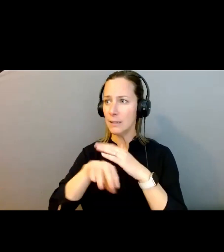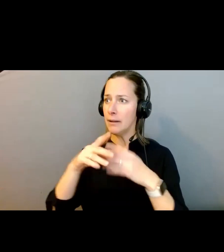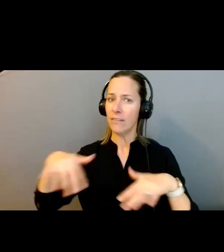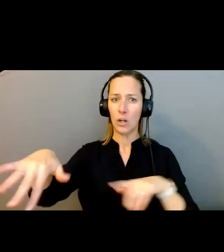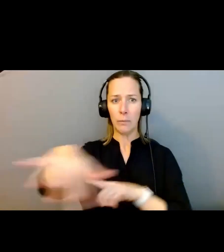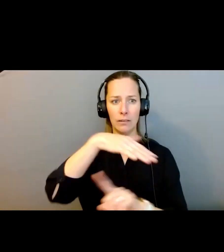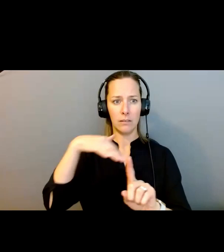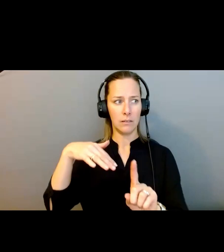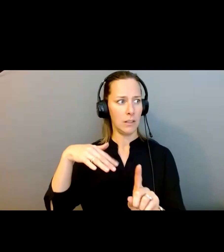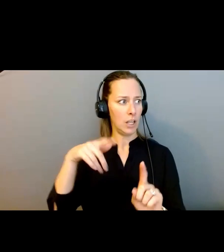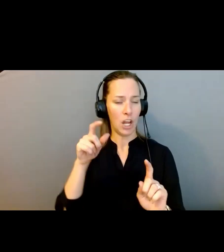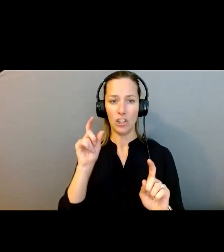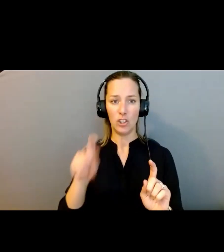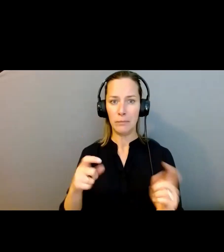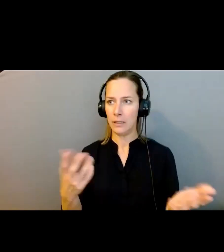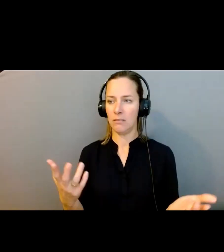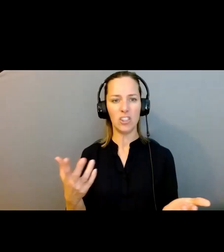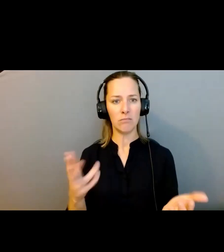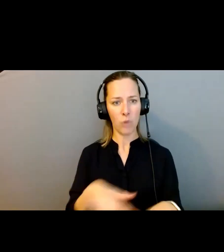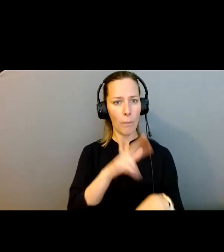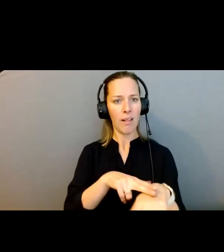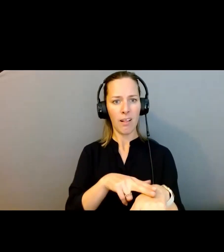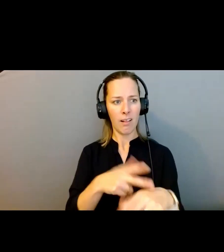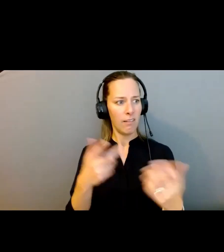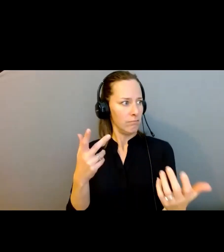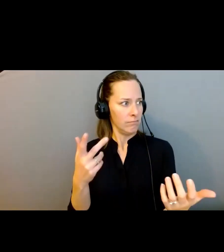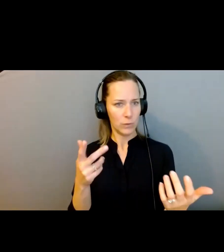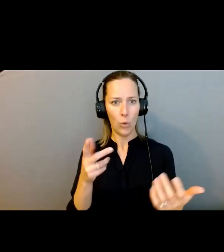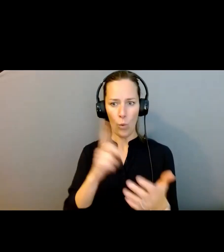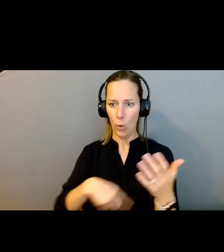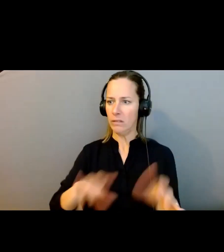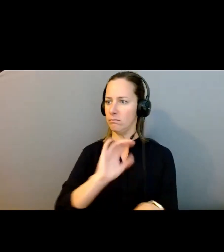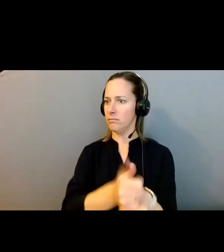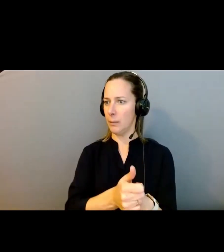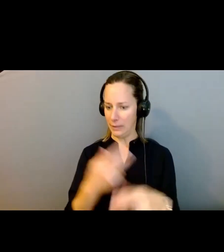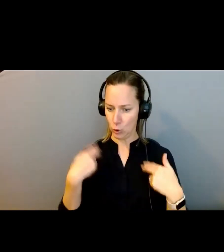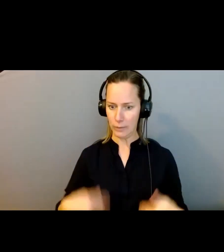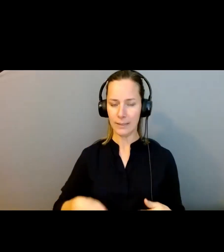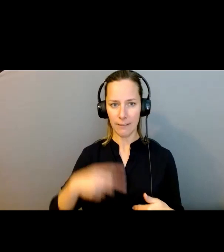be what we do as humans. And so, for me, yes, I think the big question was advancing public